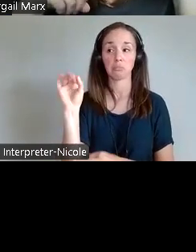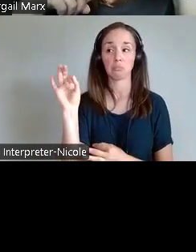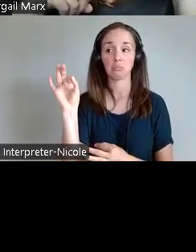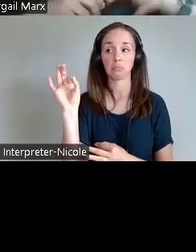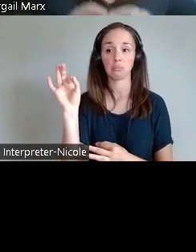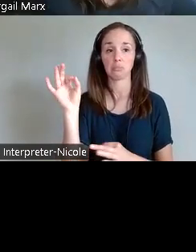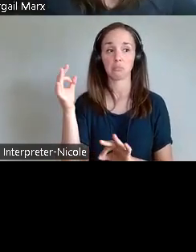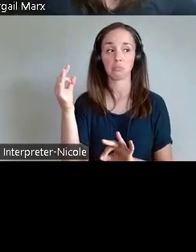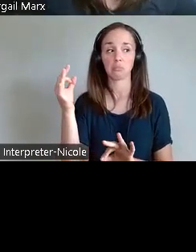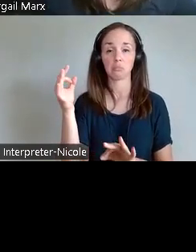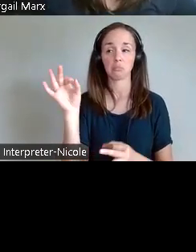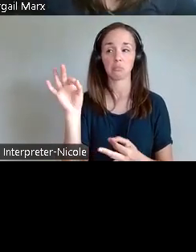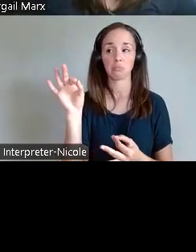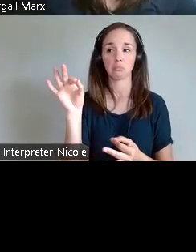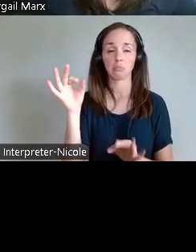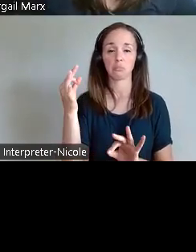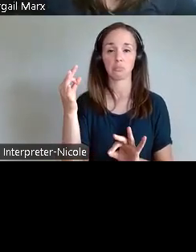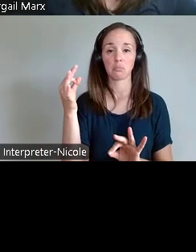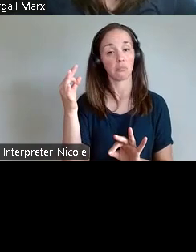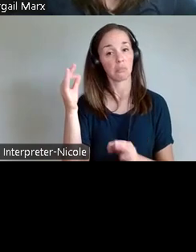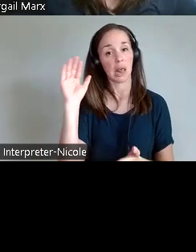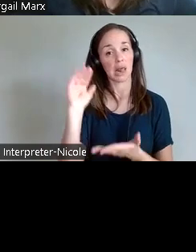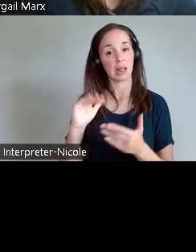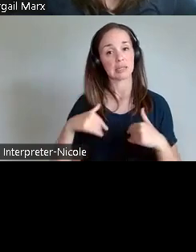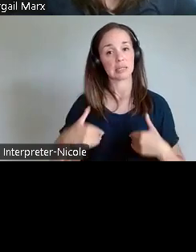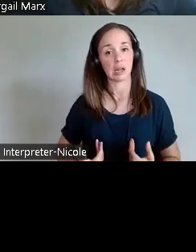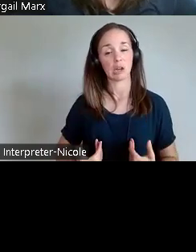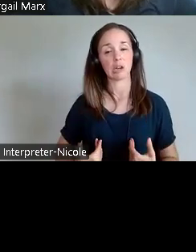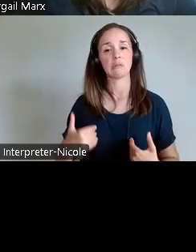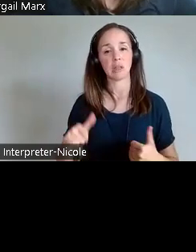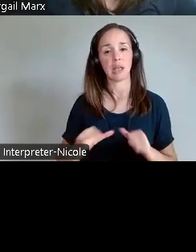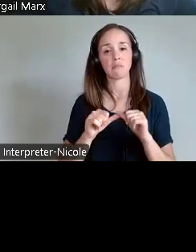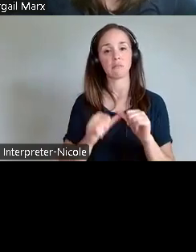for eye gaze, that may be less fatiguing and more sustainable across their day.